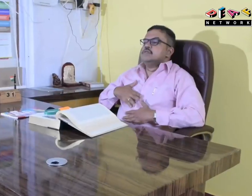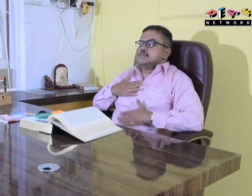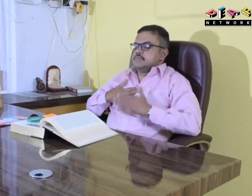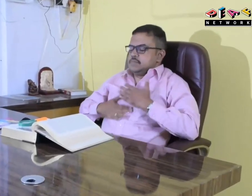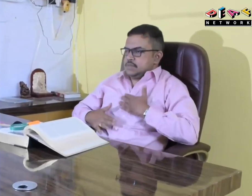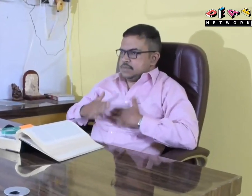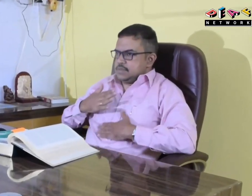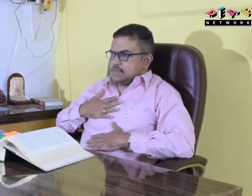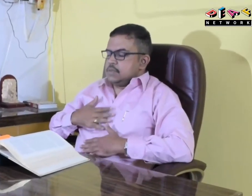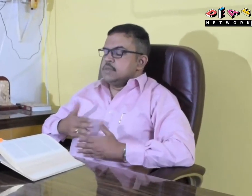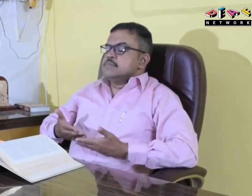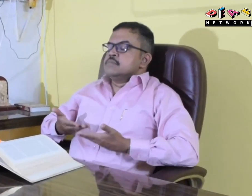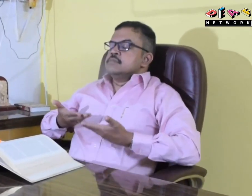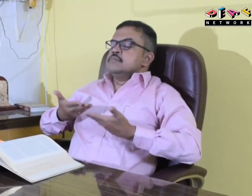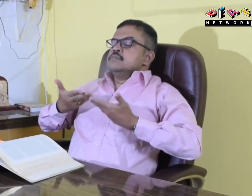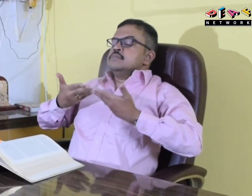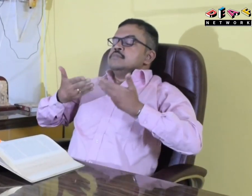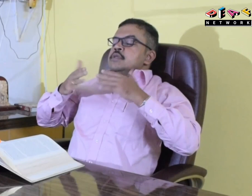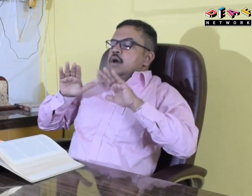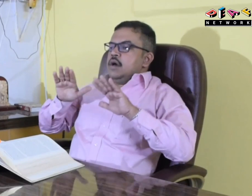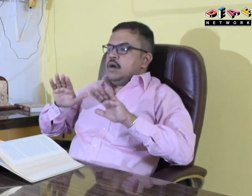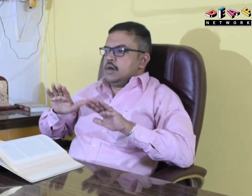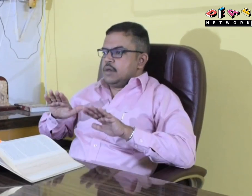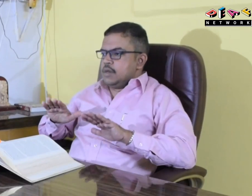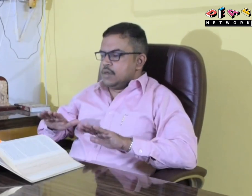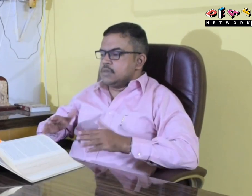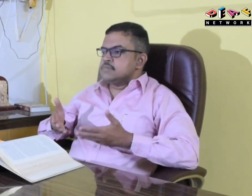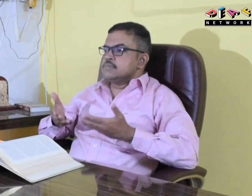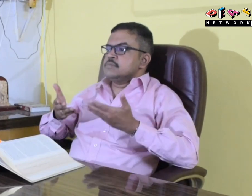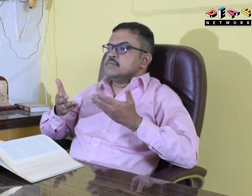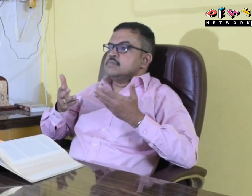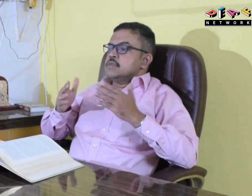Take a deep breath and maintain calm